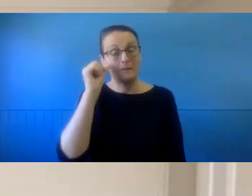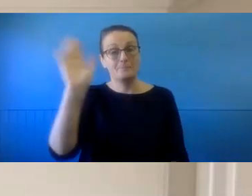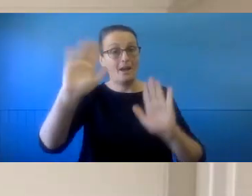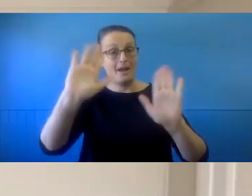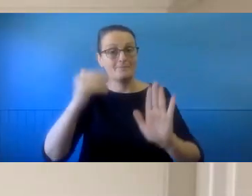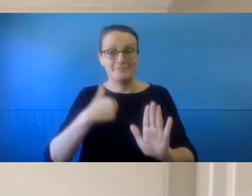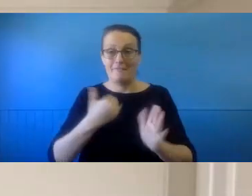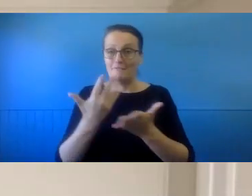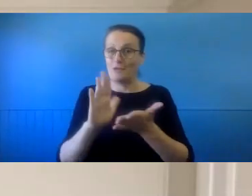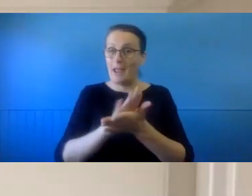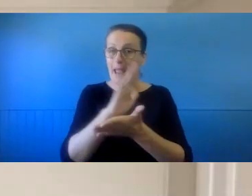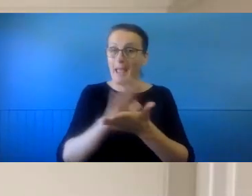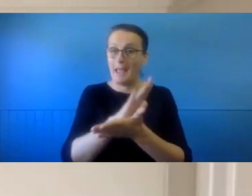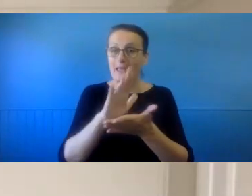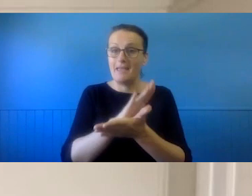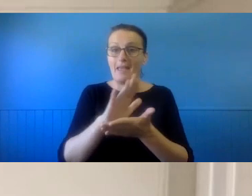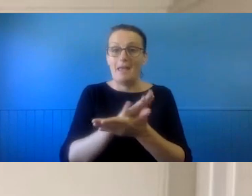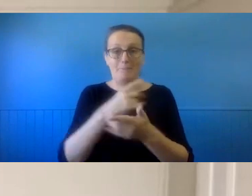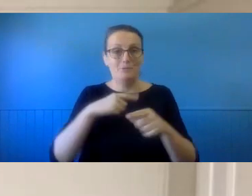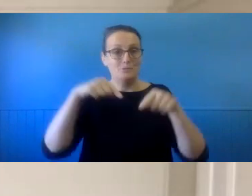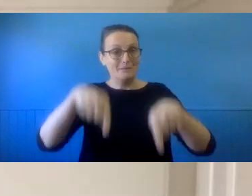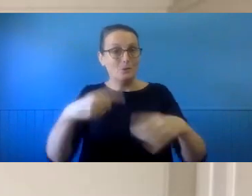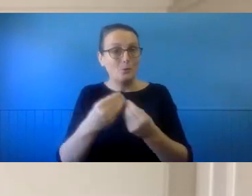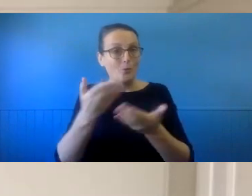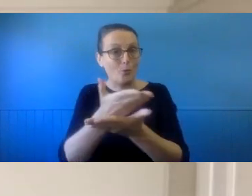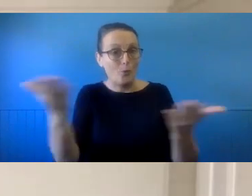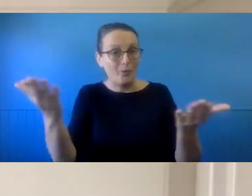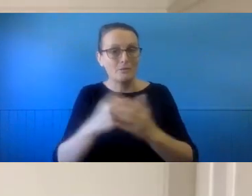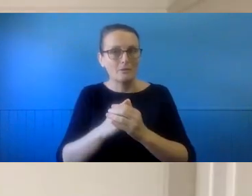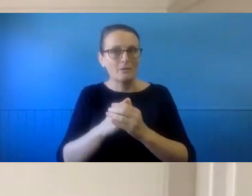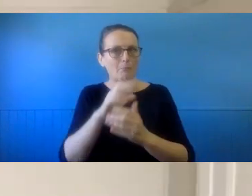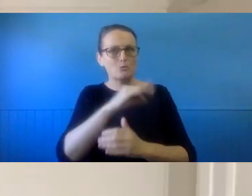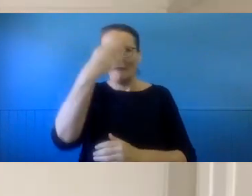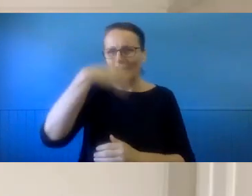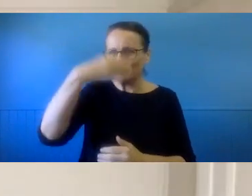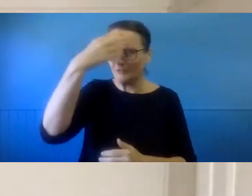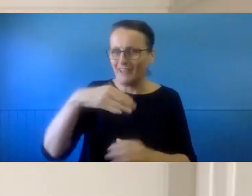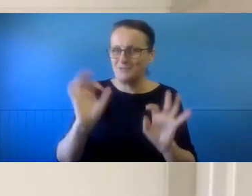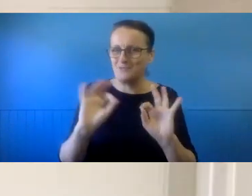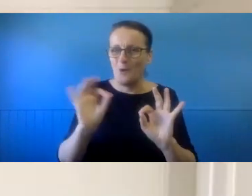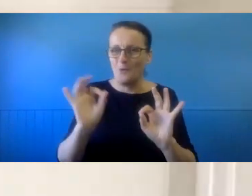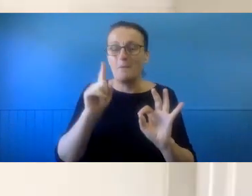pleasure to be with you, though not in person but at least digitally and